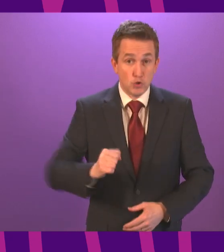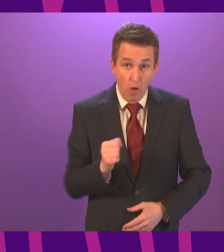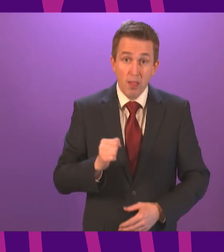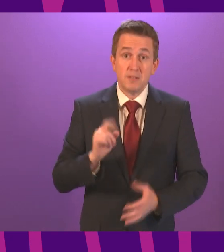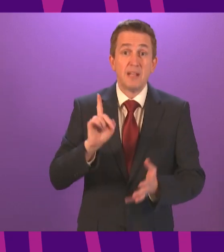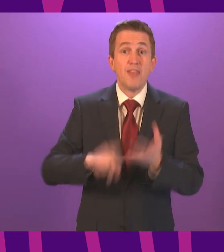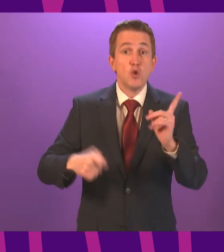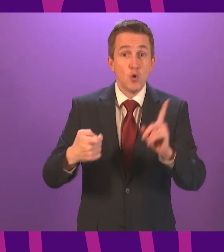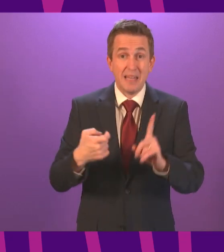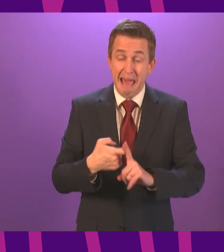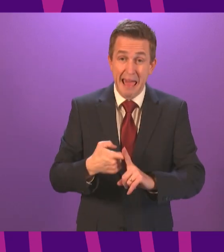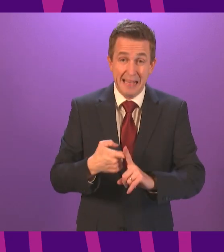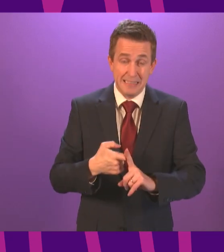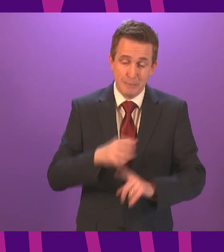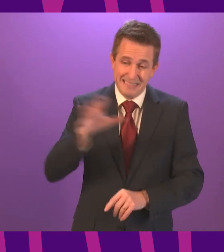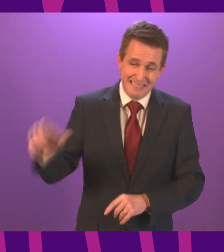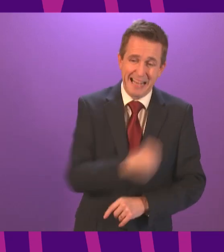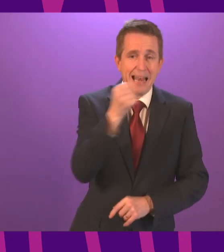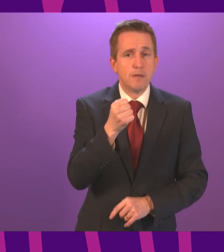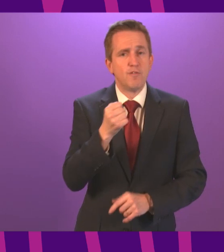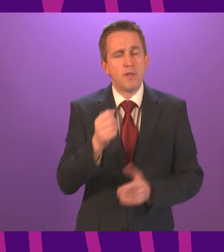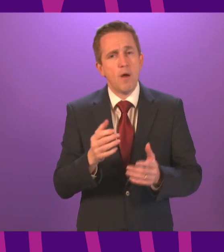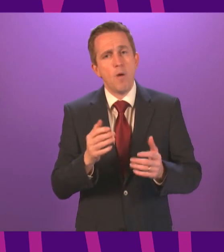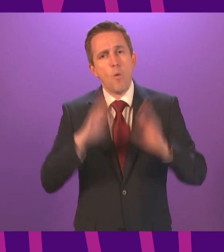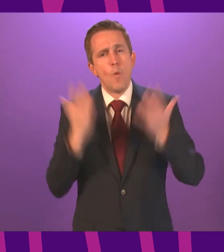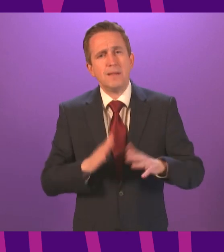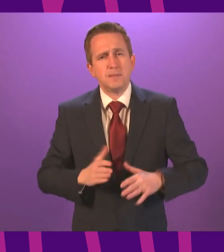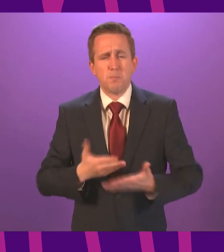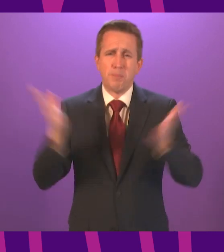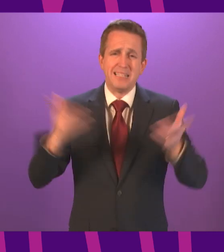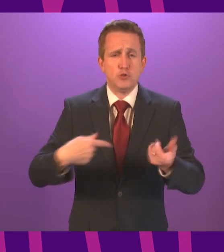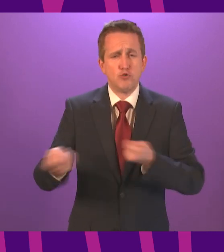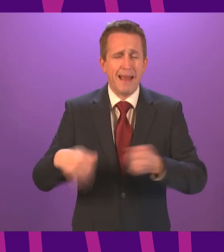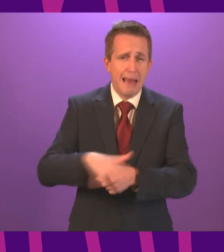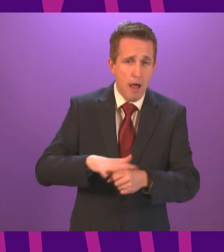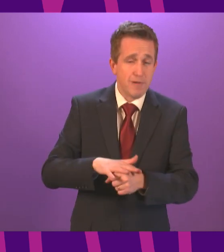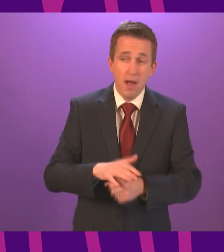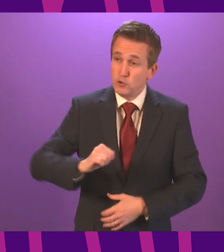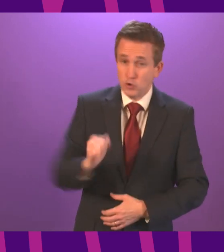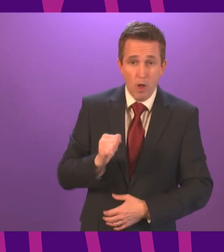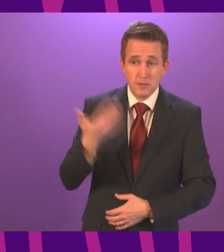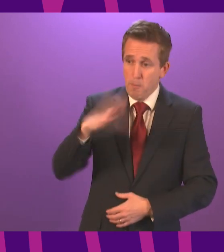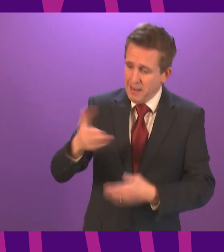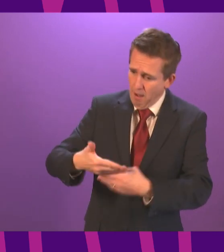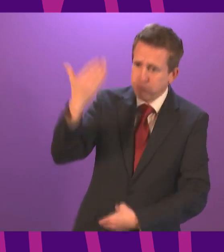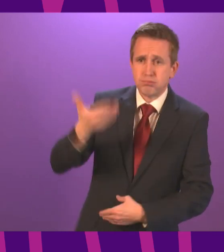trade area and single market; of course, in Scotland’s case, it is doing so completely against our will.